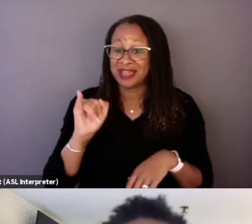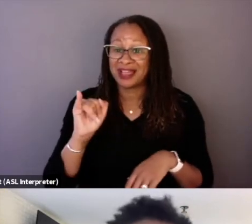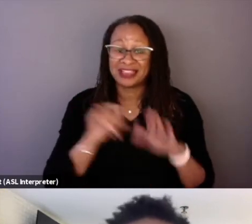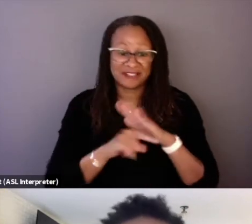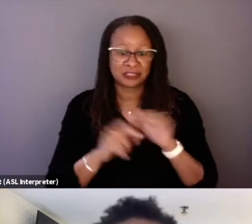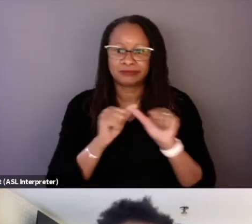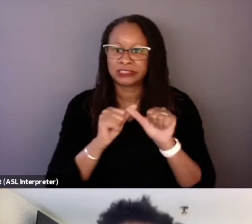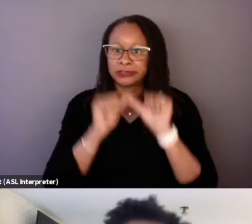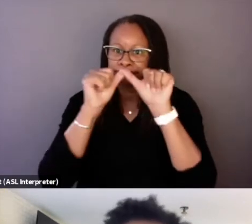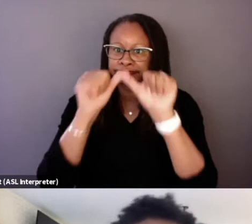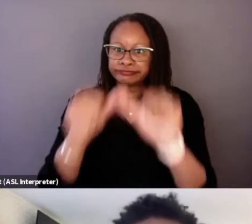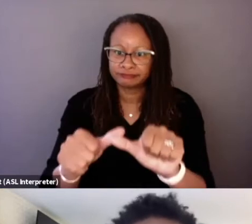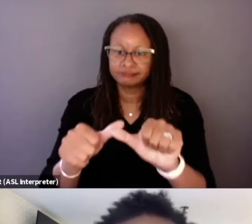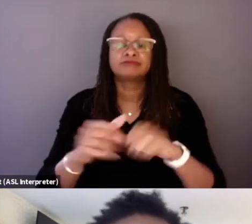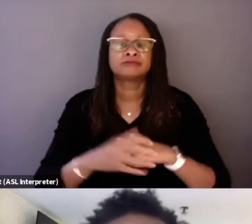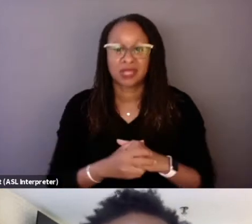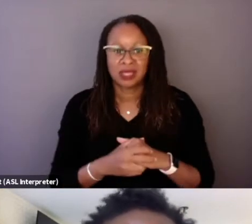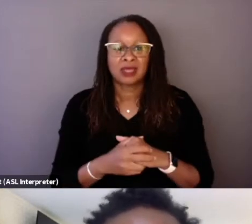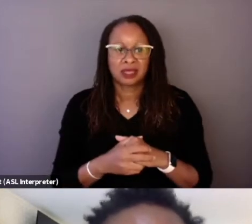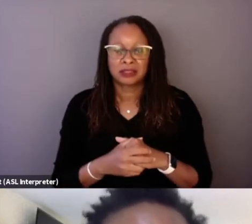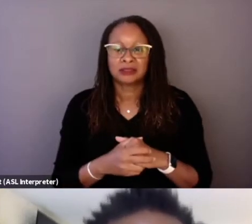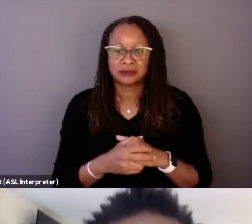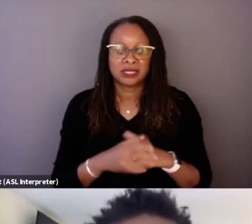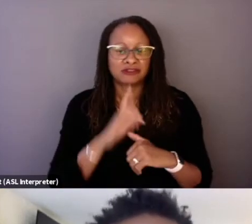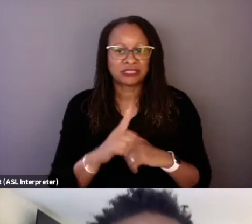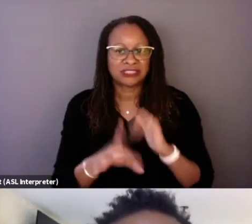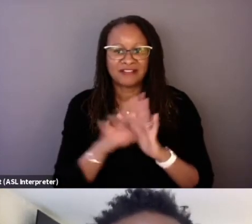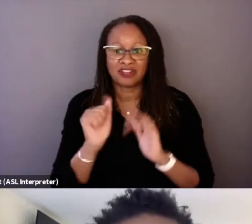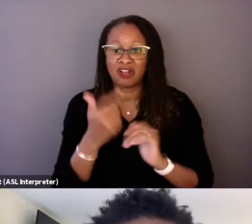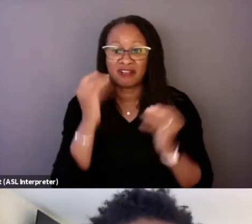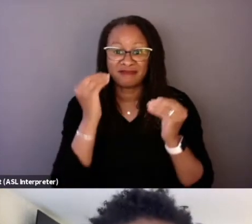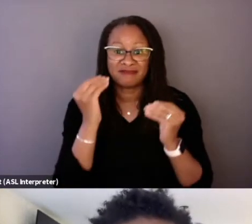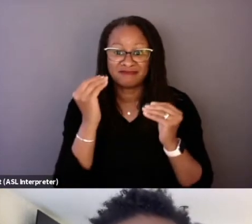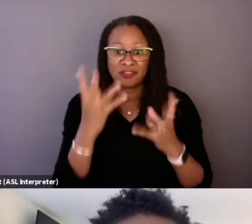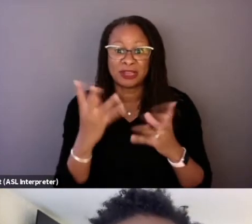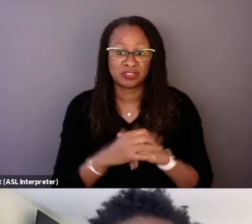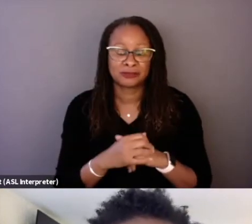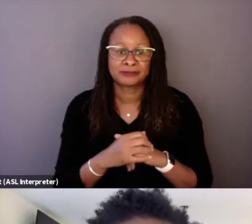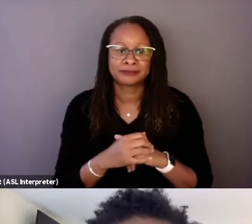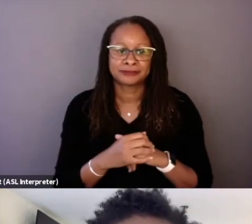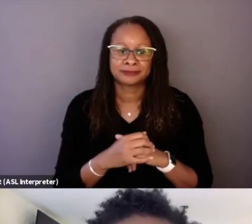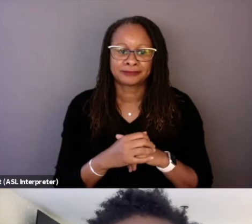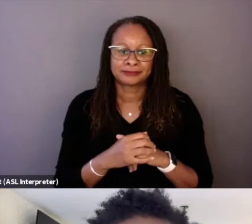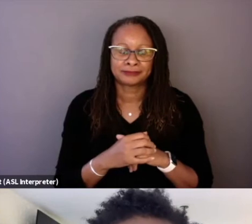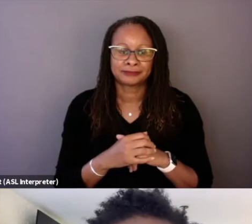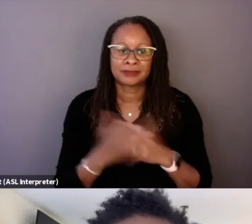in terms of the trajectory. - Yeah. And finding all of that out. I mean, are you... This might be better suited to Laura,